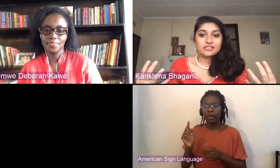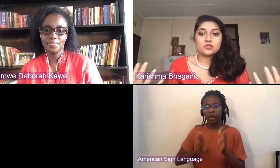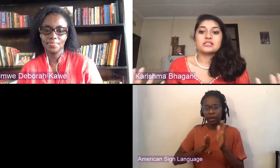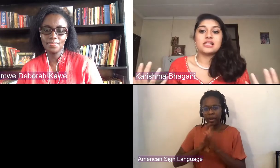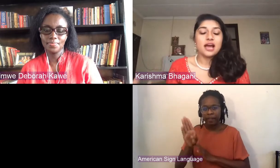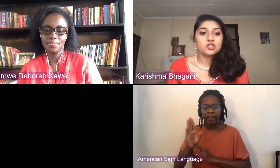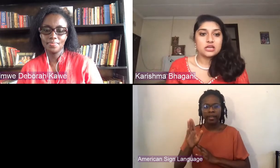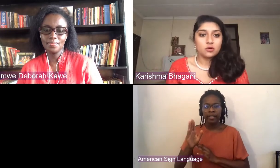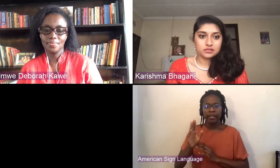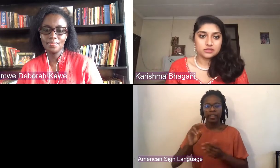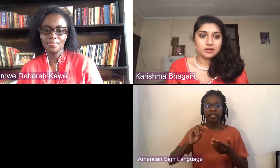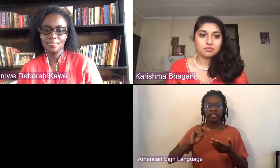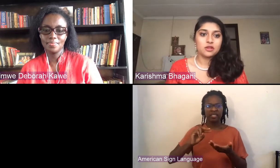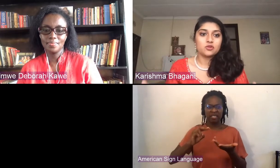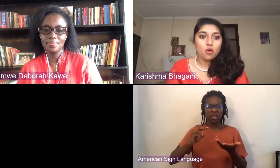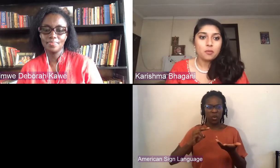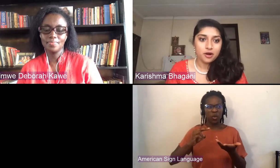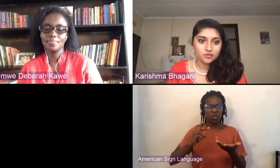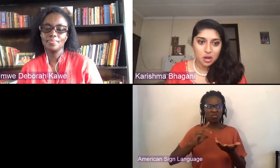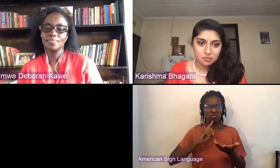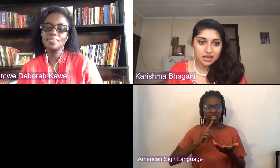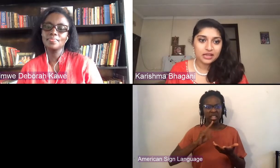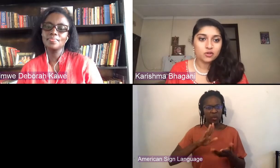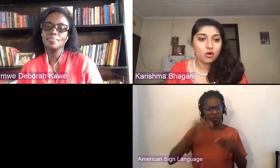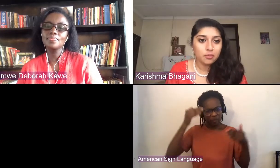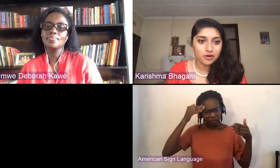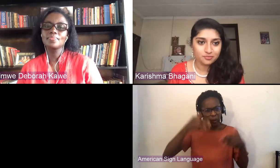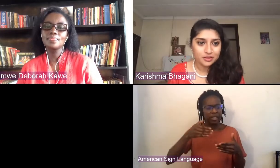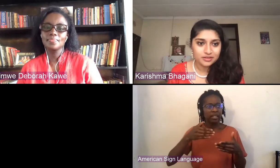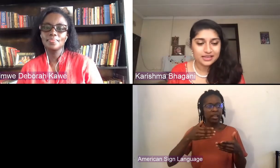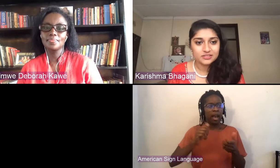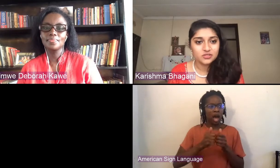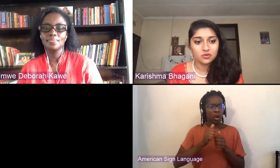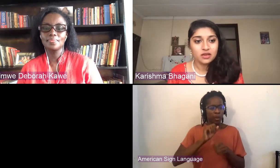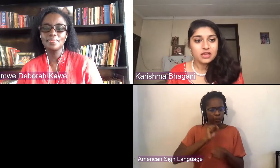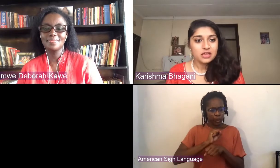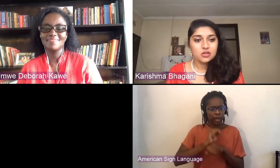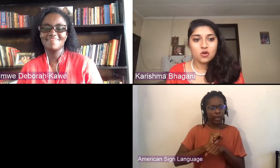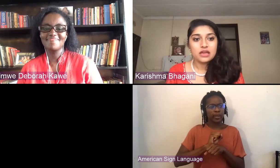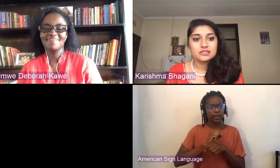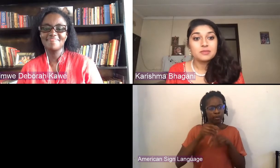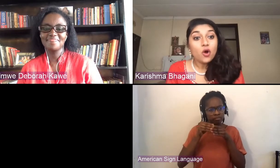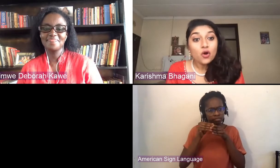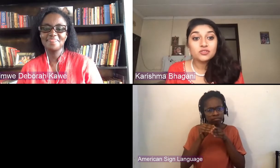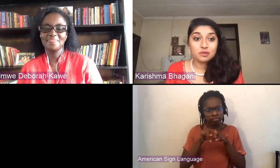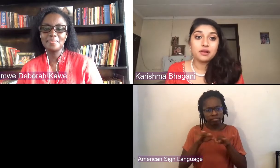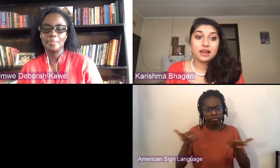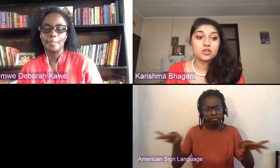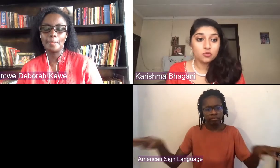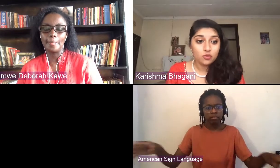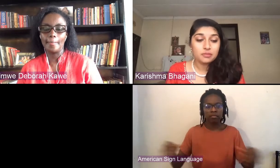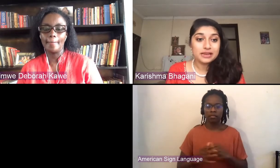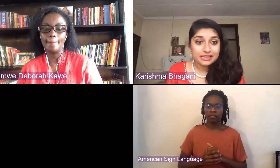into this larger ecosystem that you are a part of championing and you are a part of building. So, you know, it's because of people like you I believe